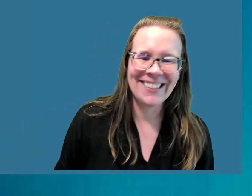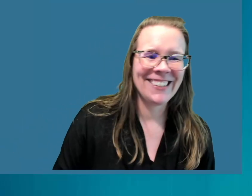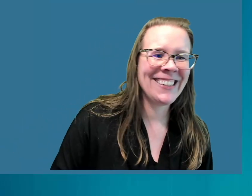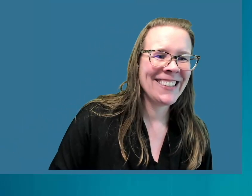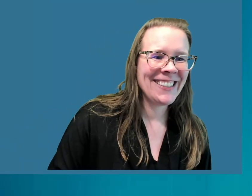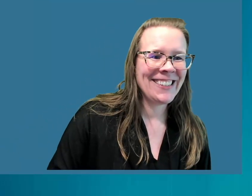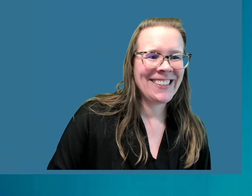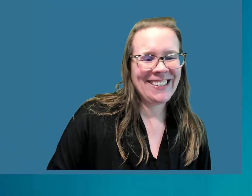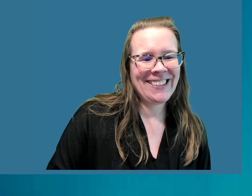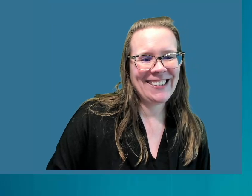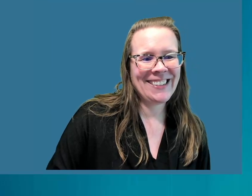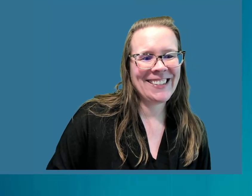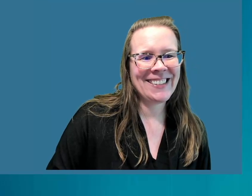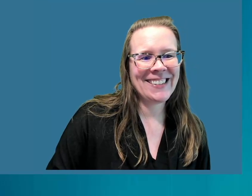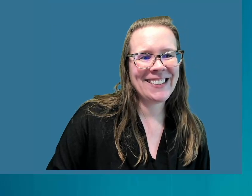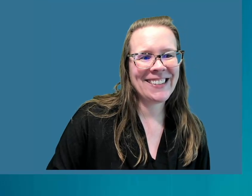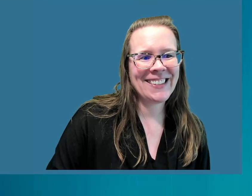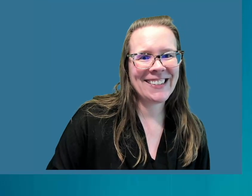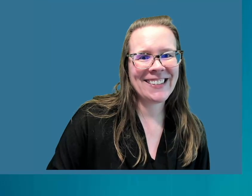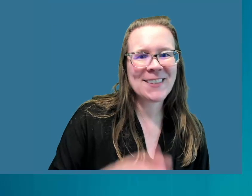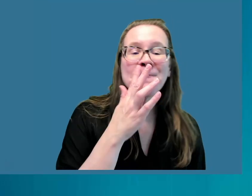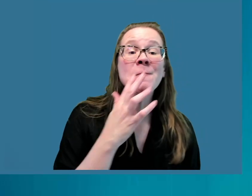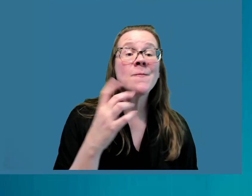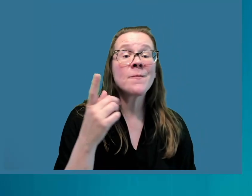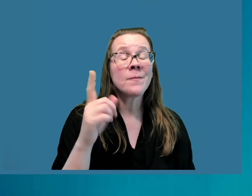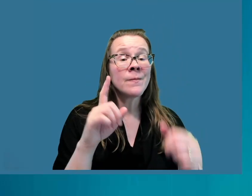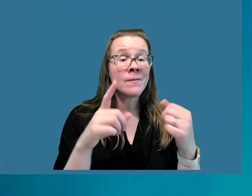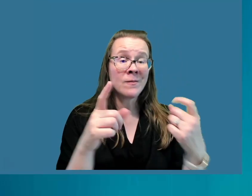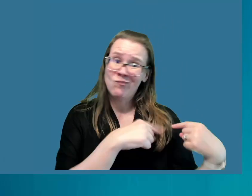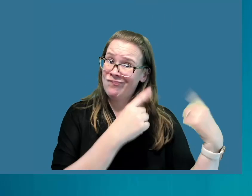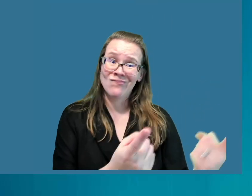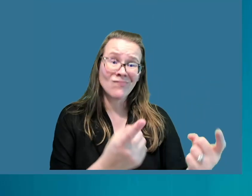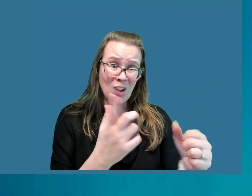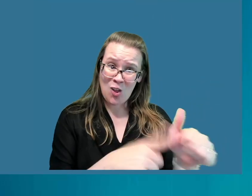then it's good to have a buddy for this part. It'll make it more enjoyable.